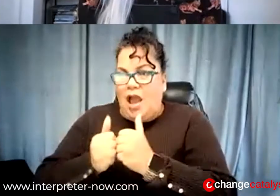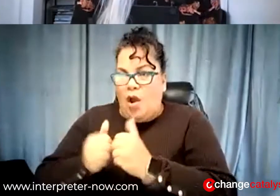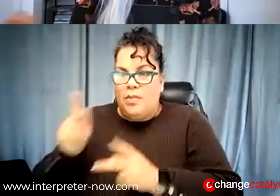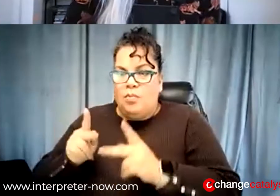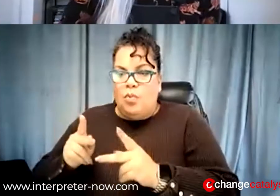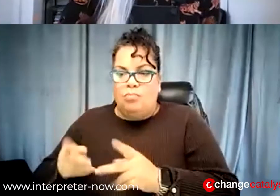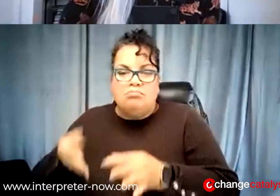Yeah.